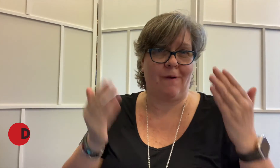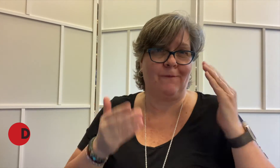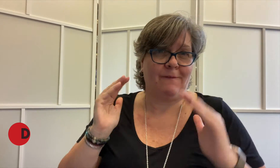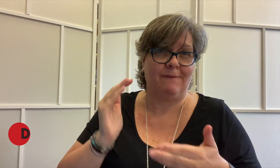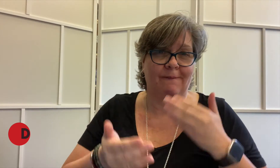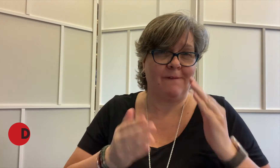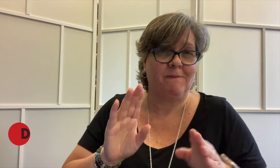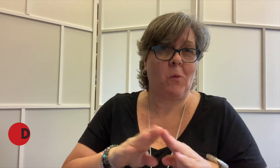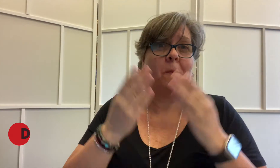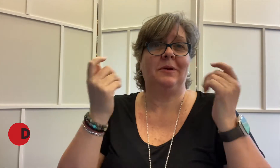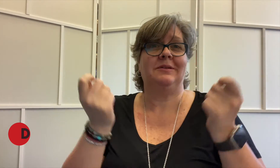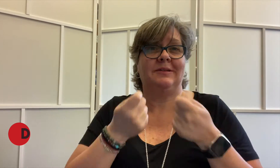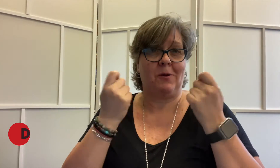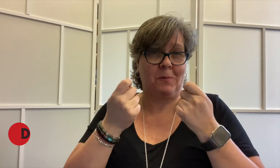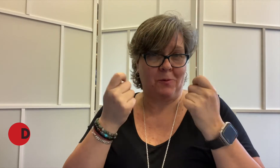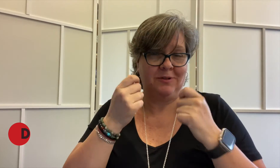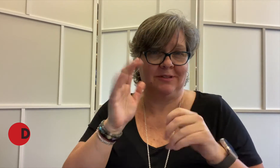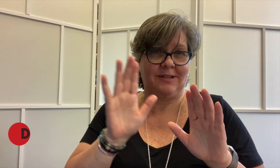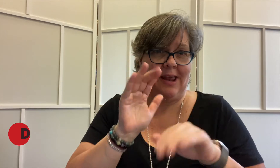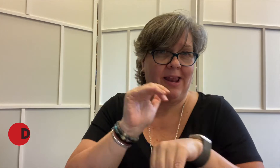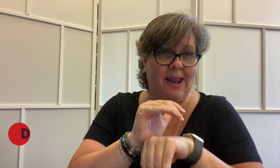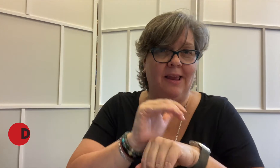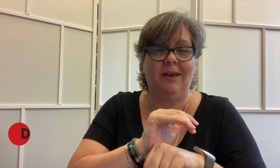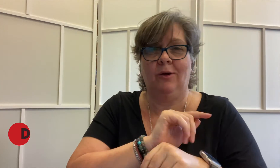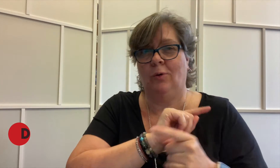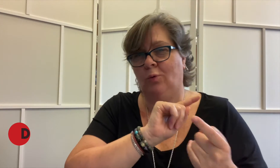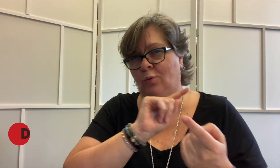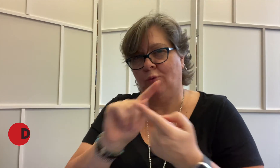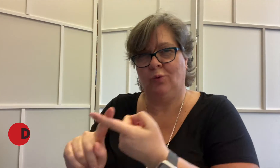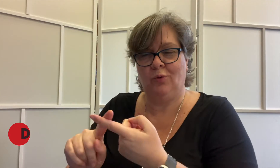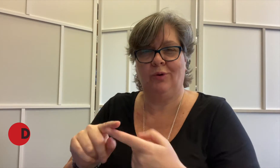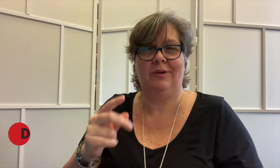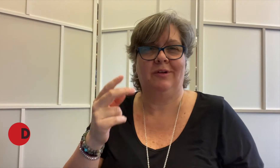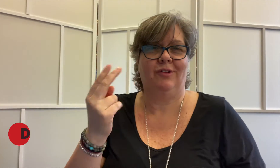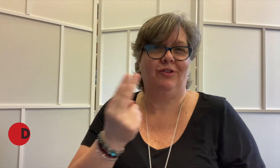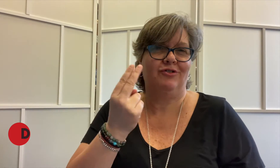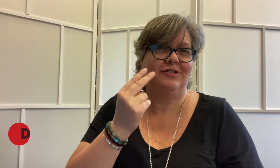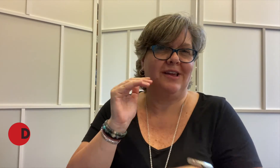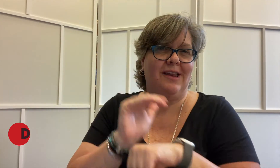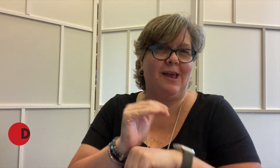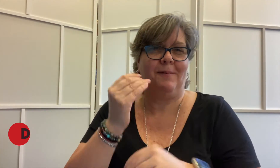with opening ceremony until Thursday night banquet